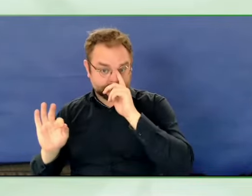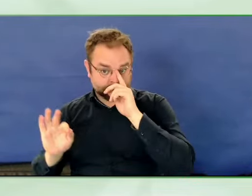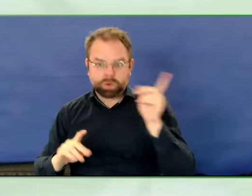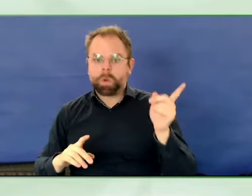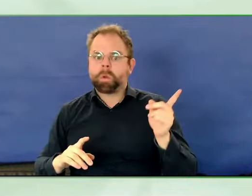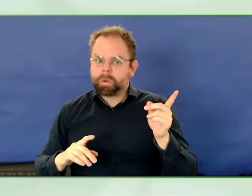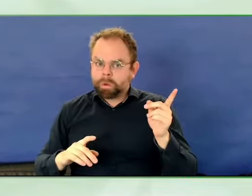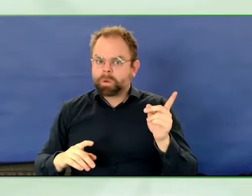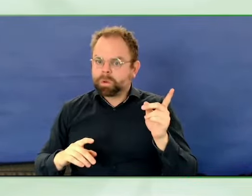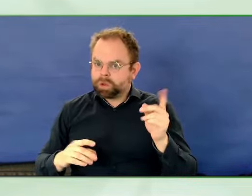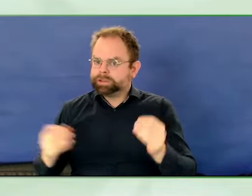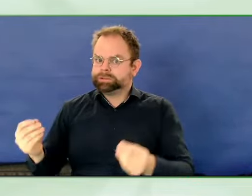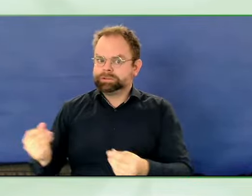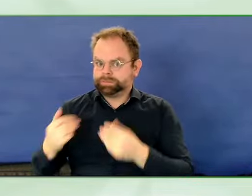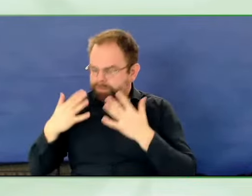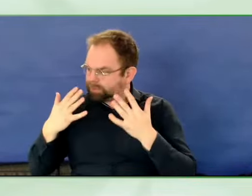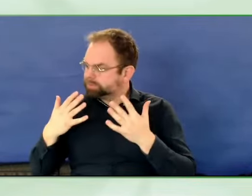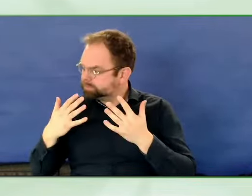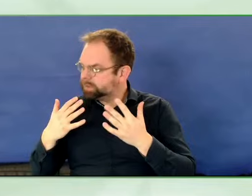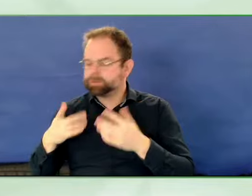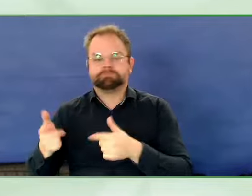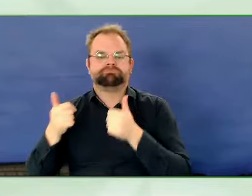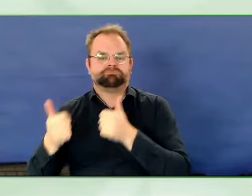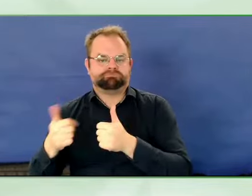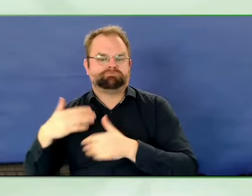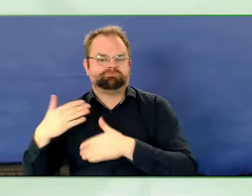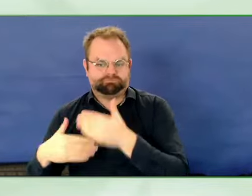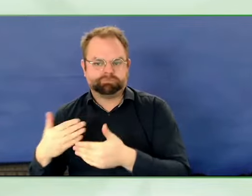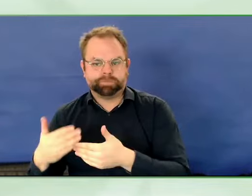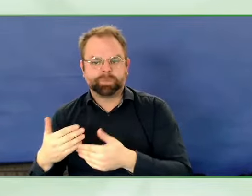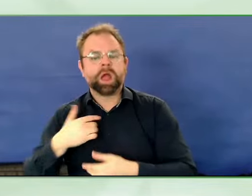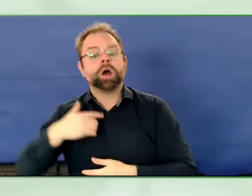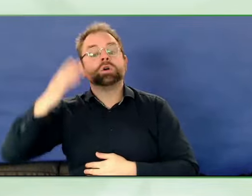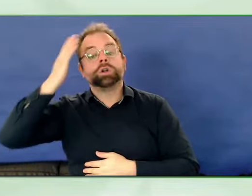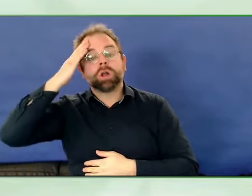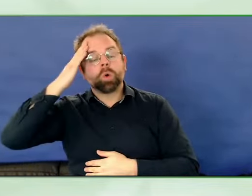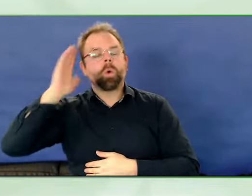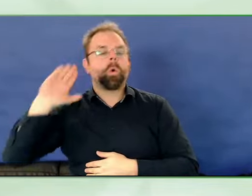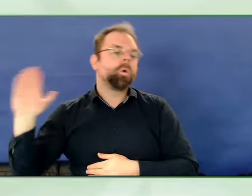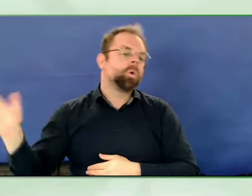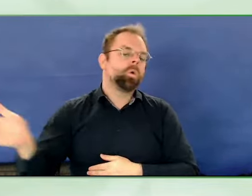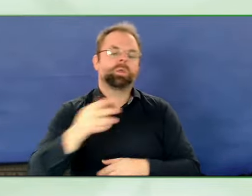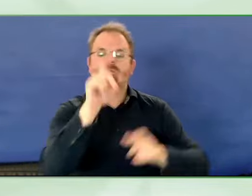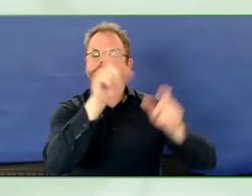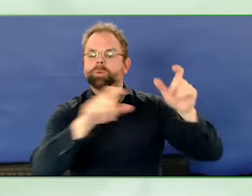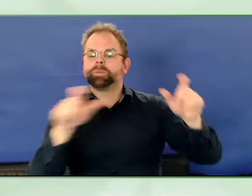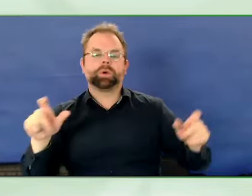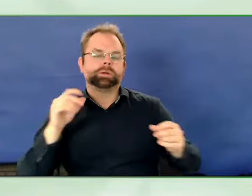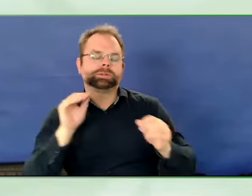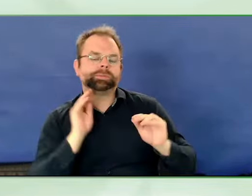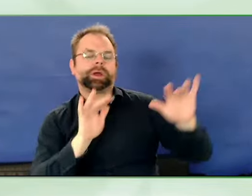found a logo that wants to make a difference.